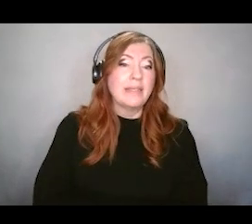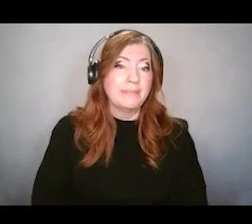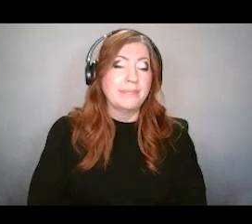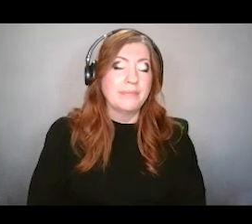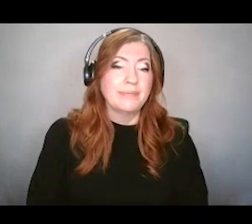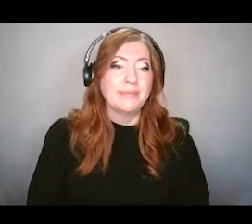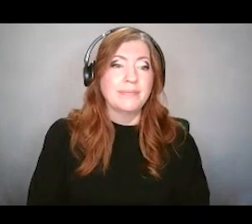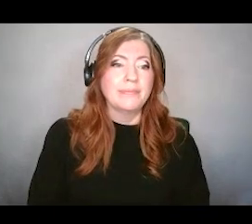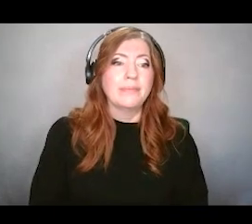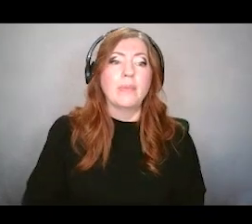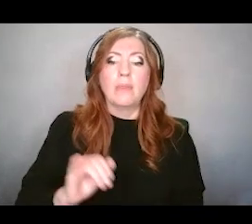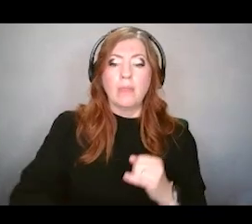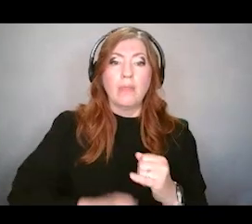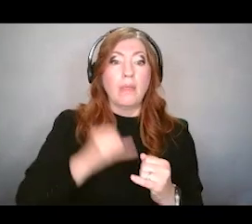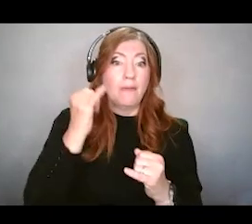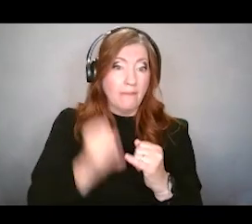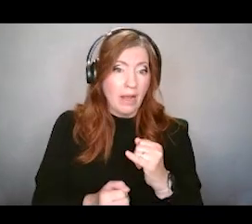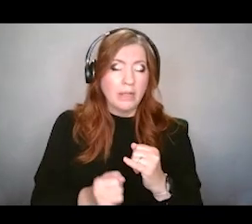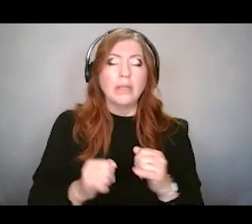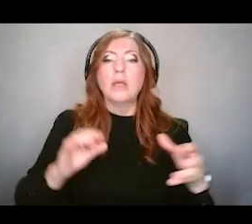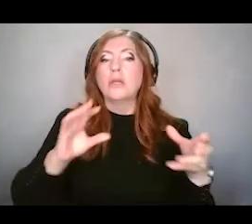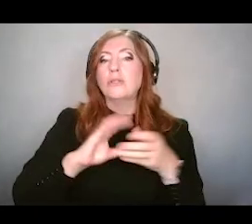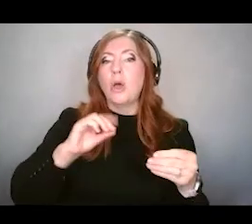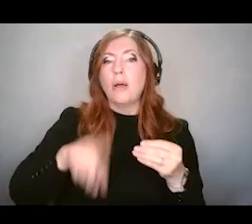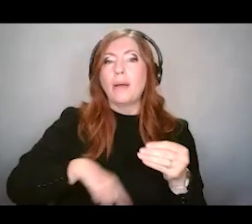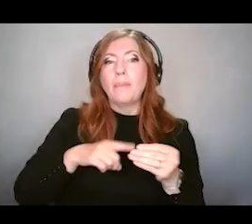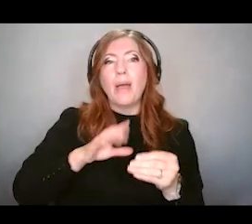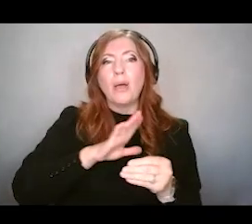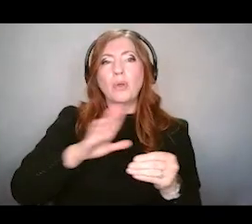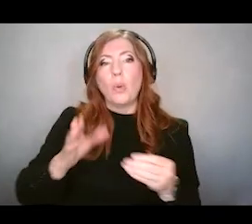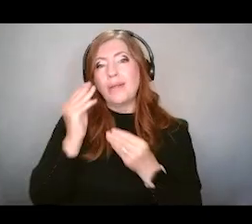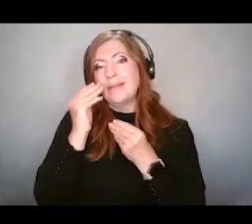Finally, let’s talk about your Data Management Plan.